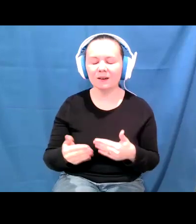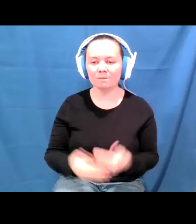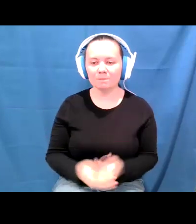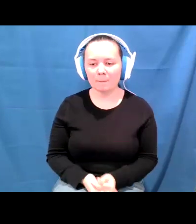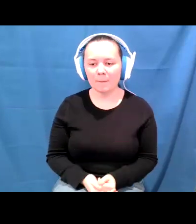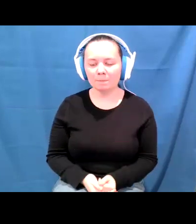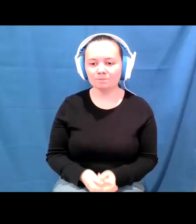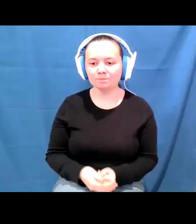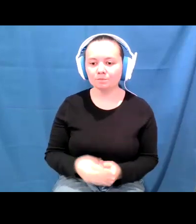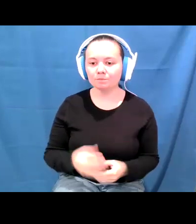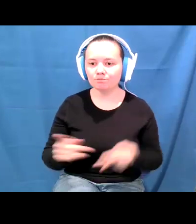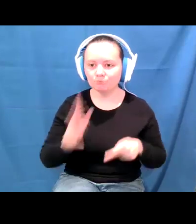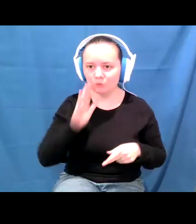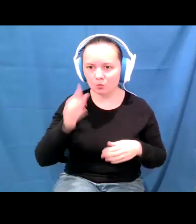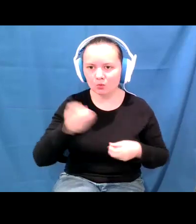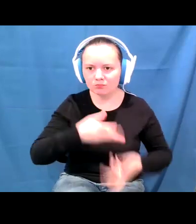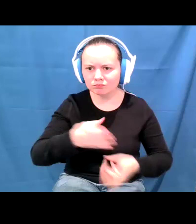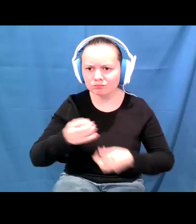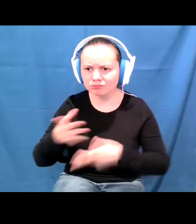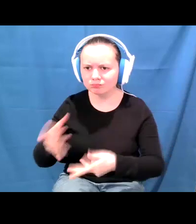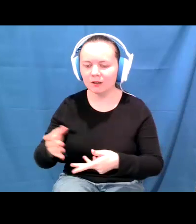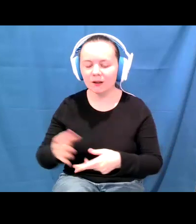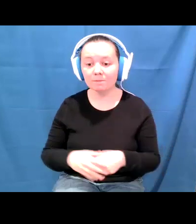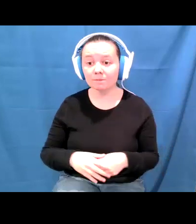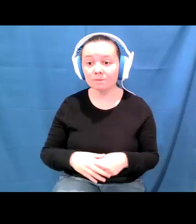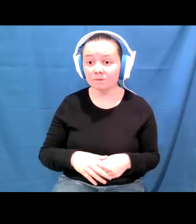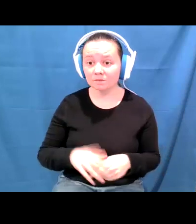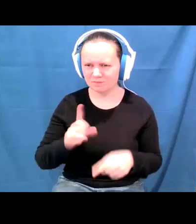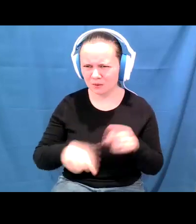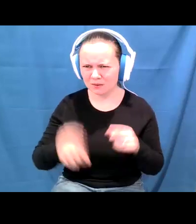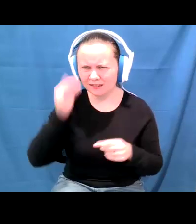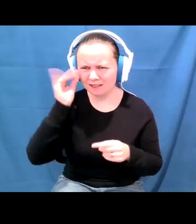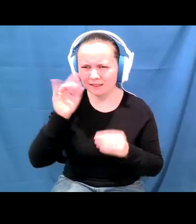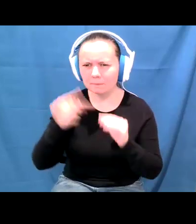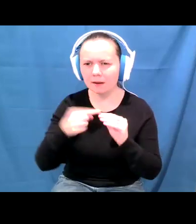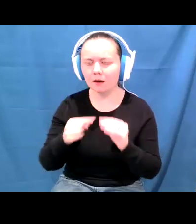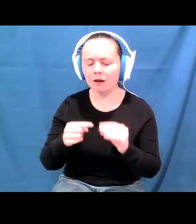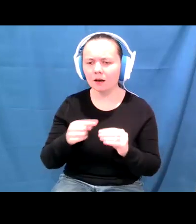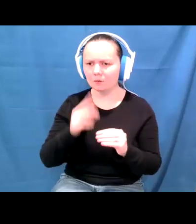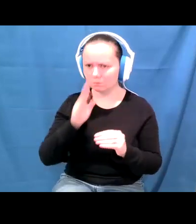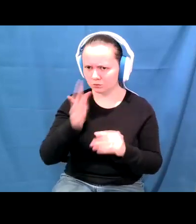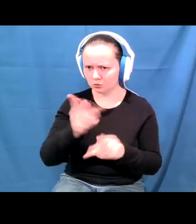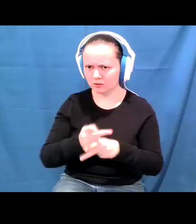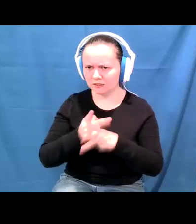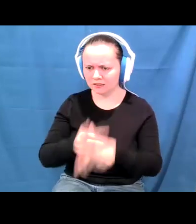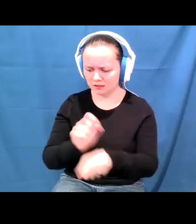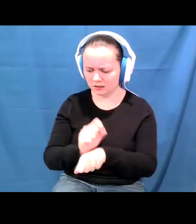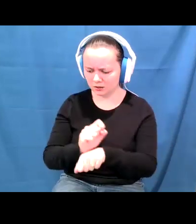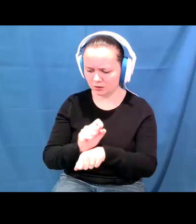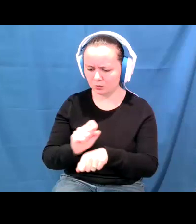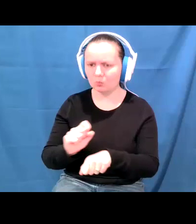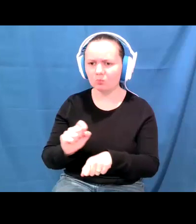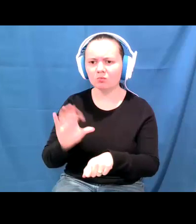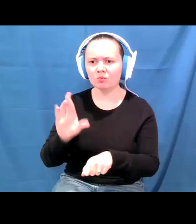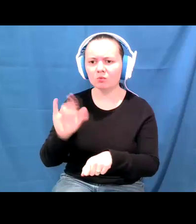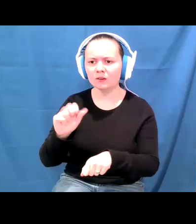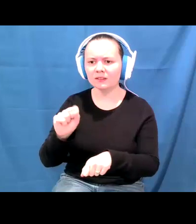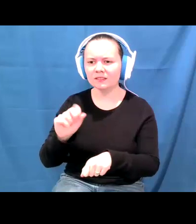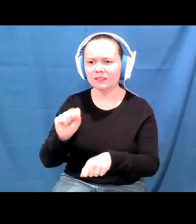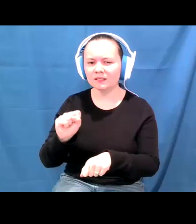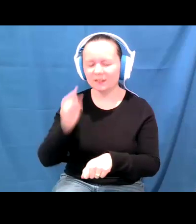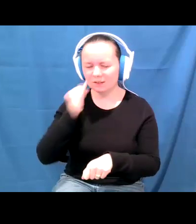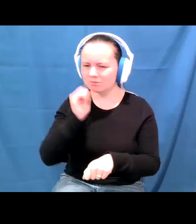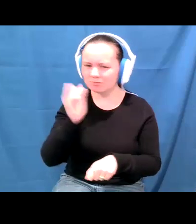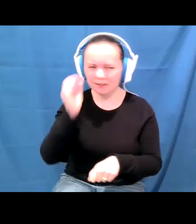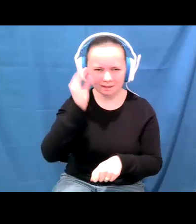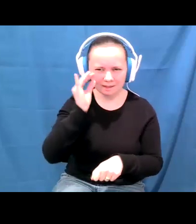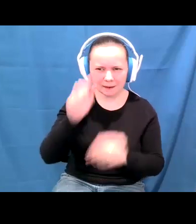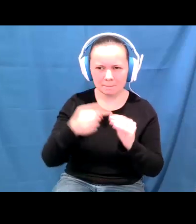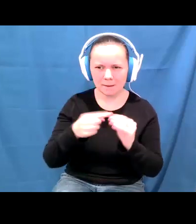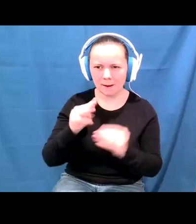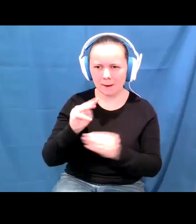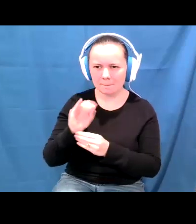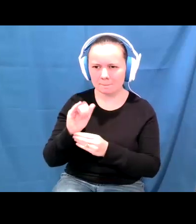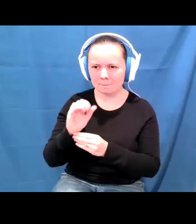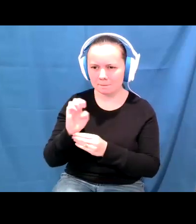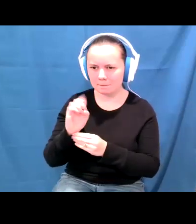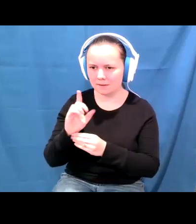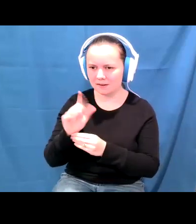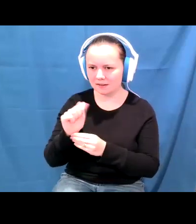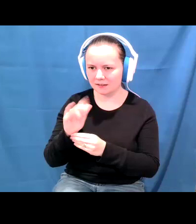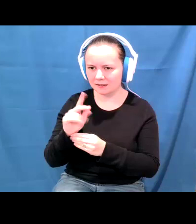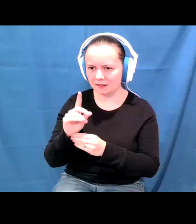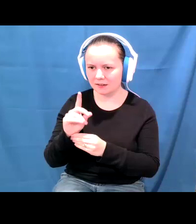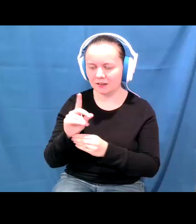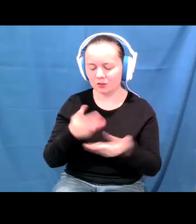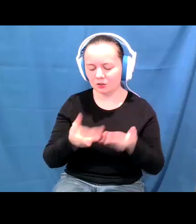Of course, we cannot think about the direct care workforce crisis without partnering with our friends and colleagues at the Centers for Medicaid & Medicare Services at CMS.